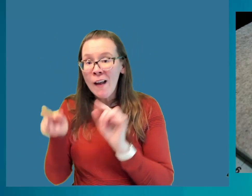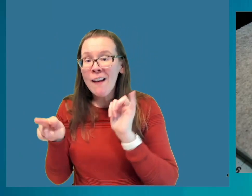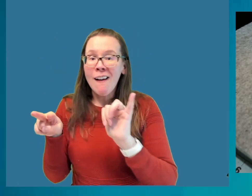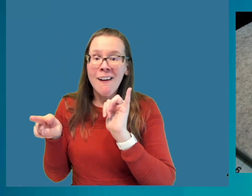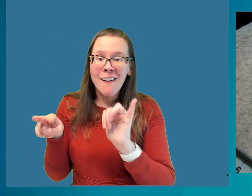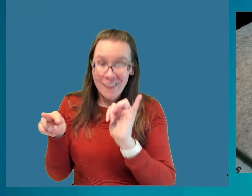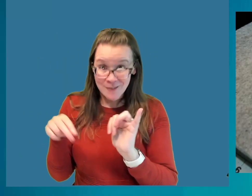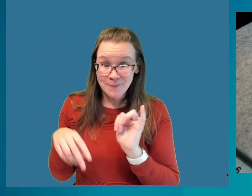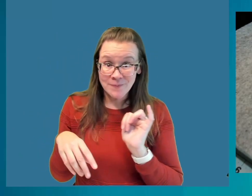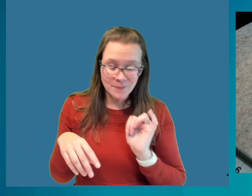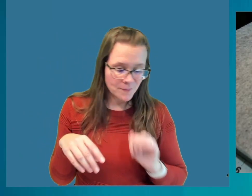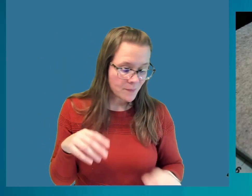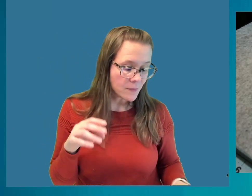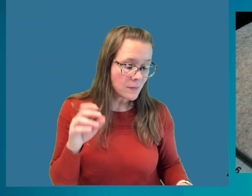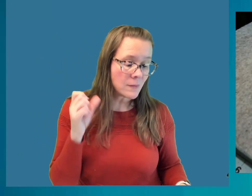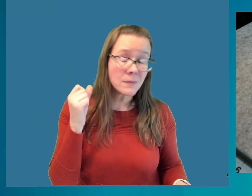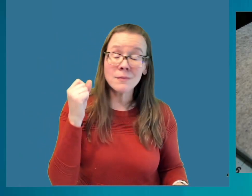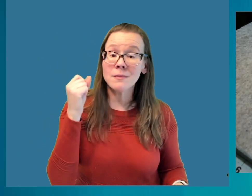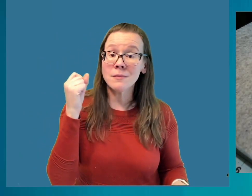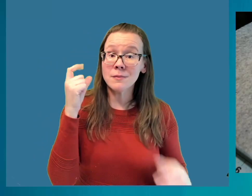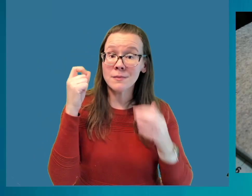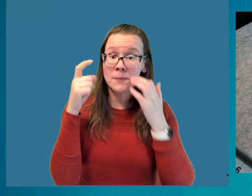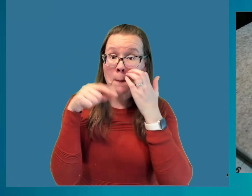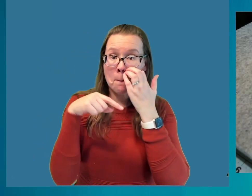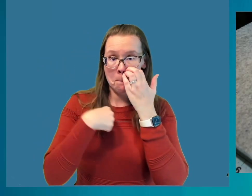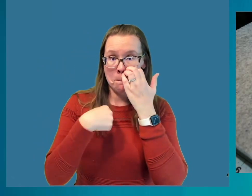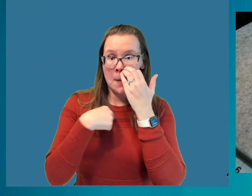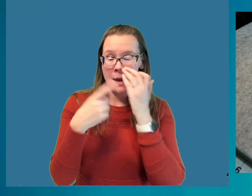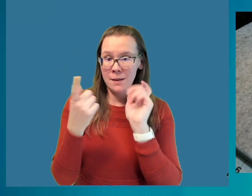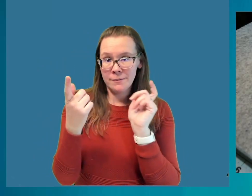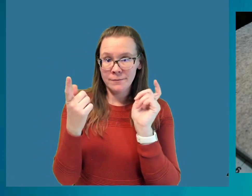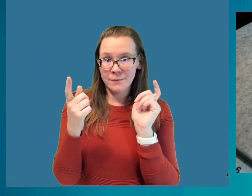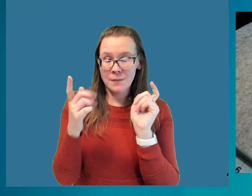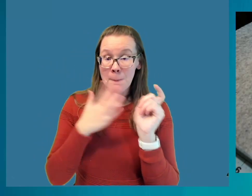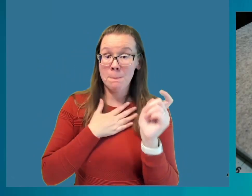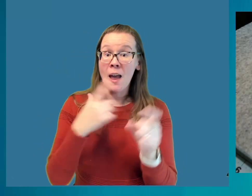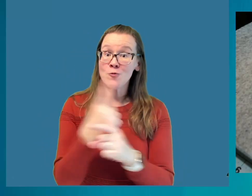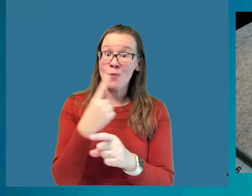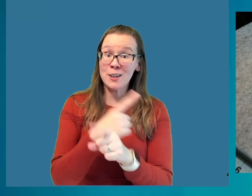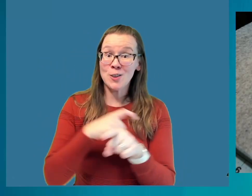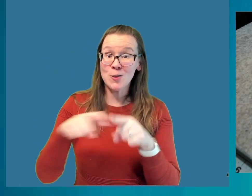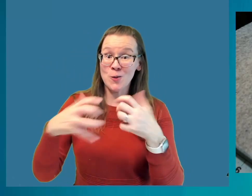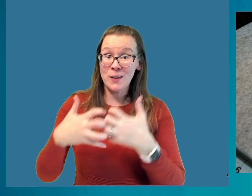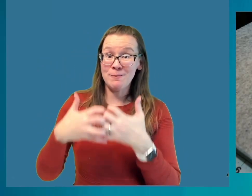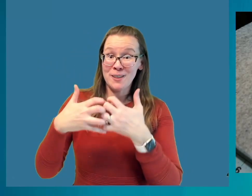places that I have learned and experimented with, uh, to give you some ideas. Because you don't have